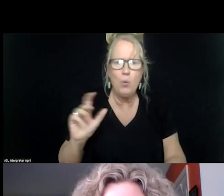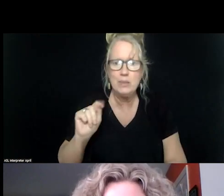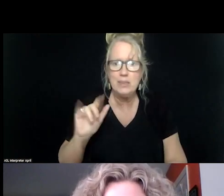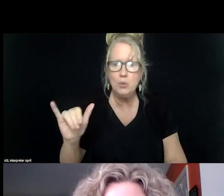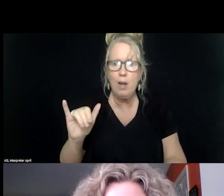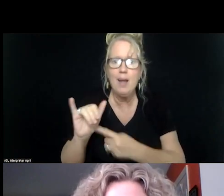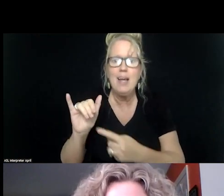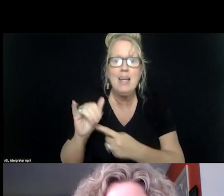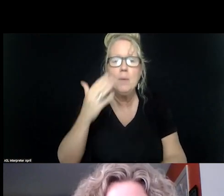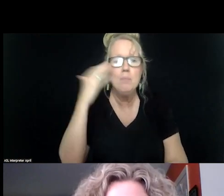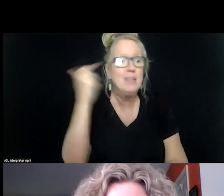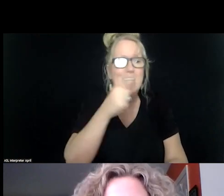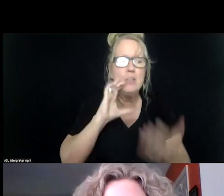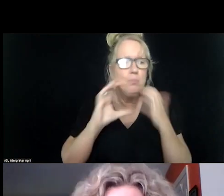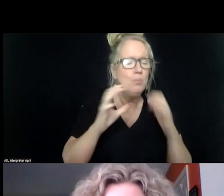BECAUSE THE COMMUNITY WAS NOT USED IT.